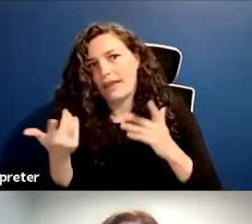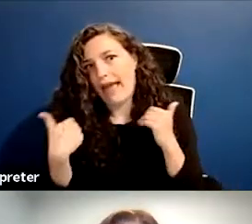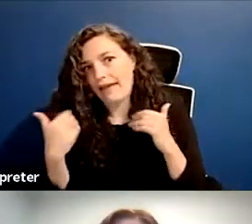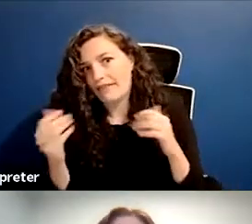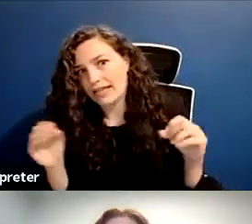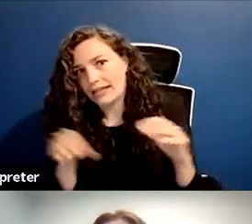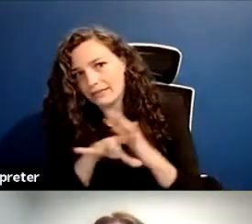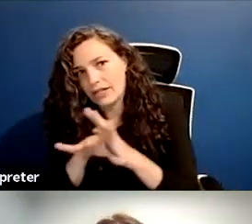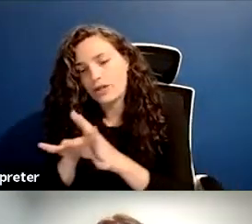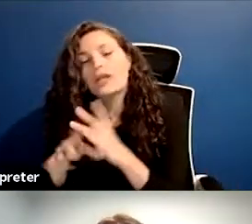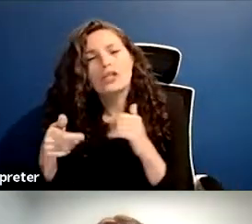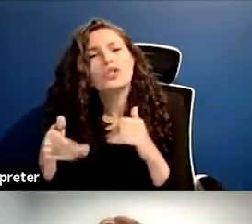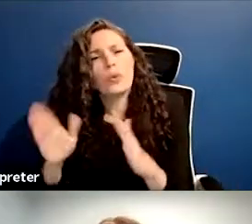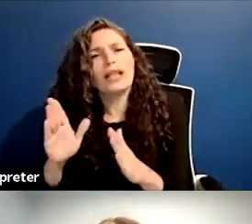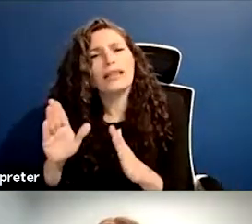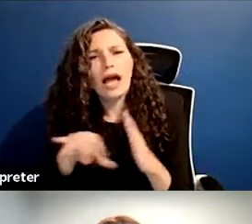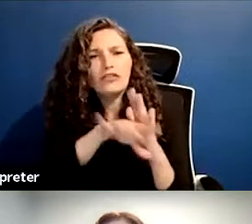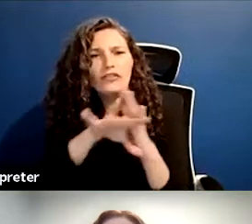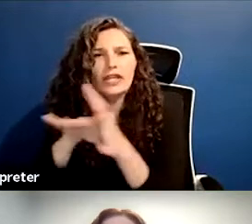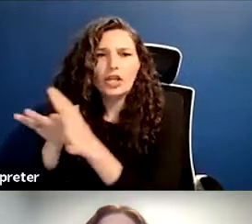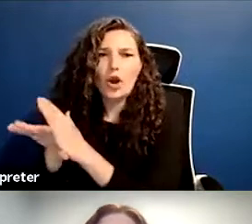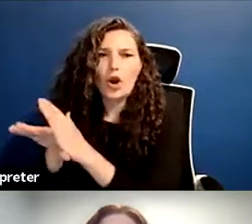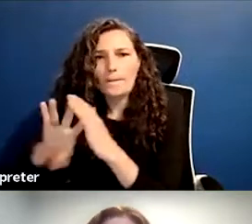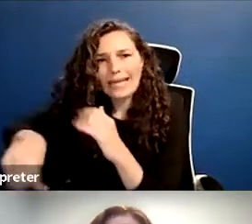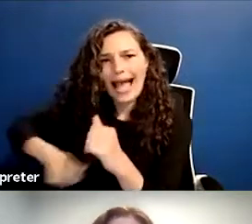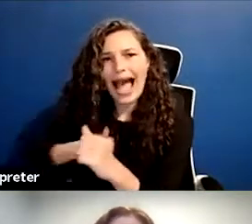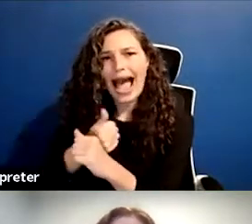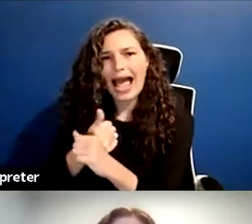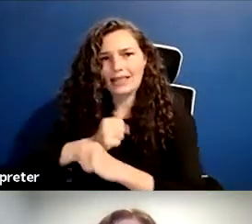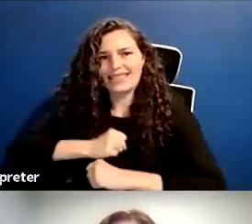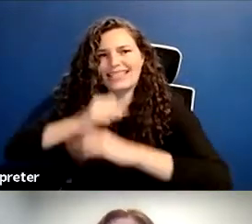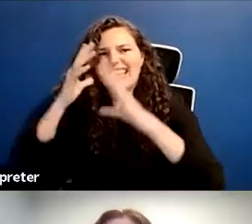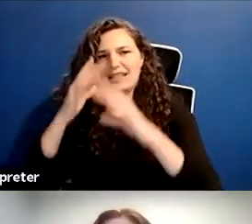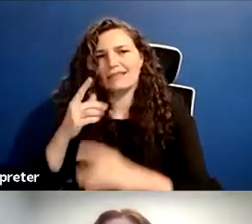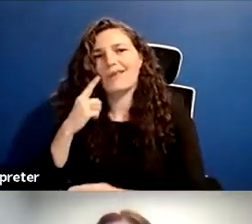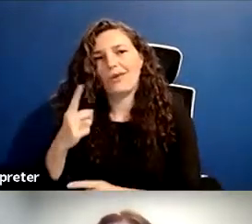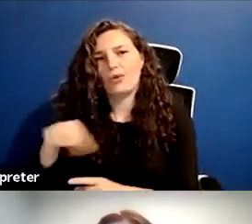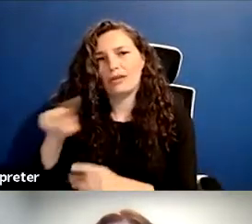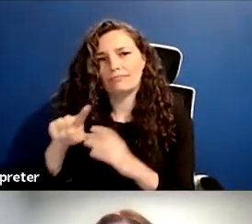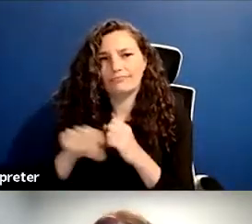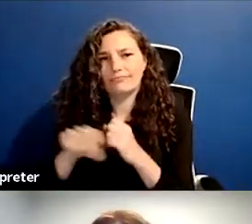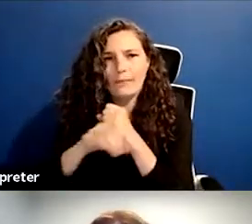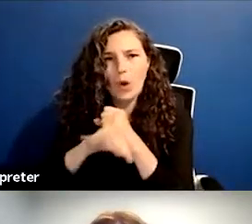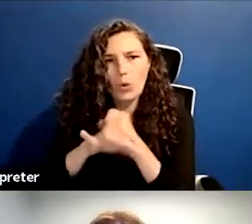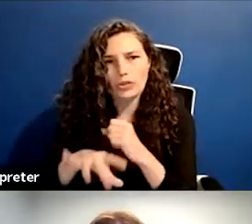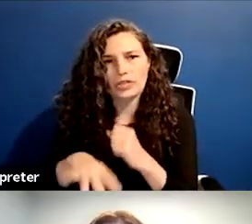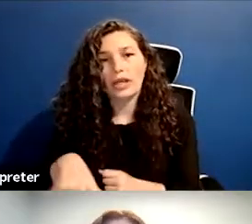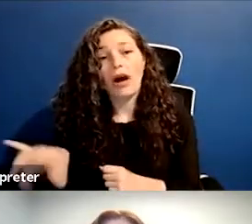to help promote the podcast on social media. We also allow the videotaping of a podcast recording session